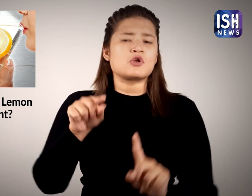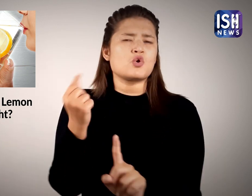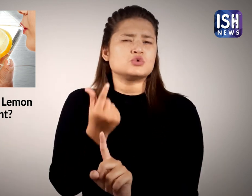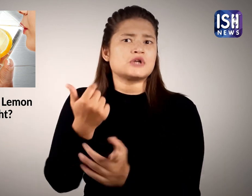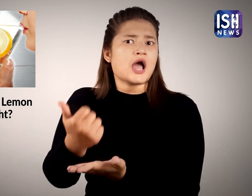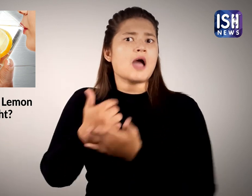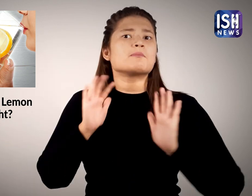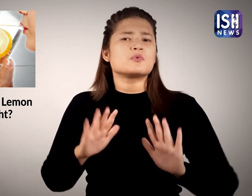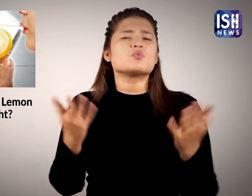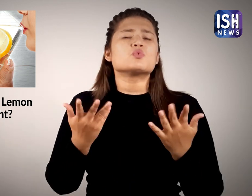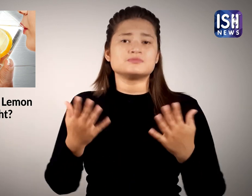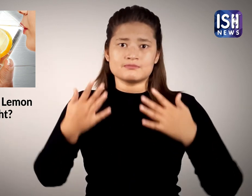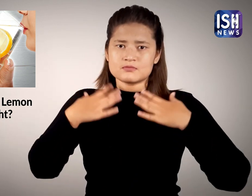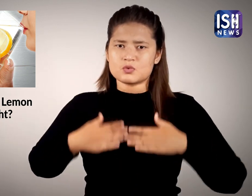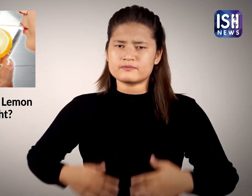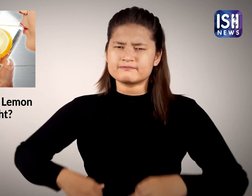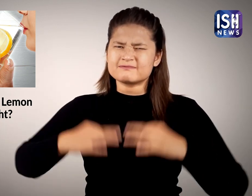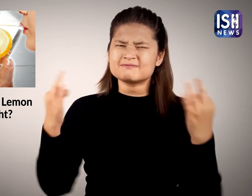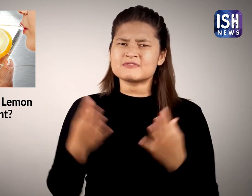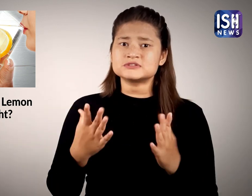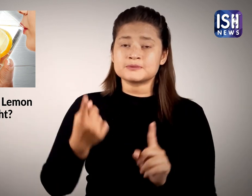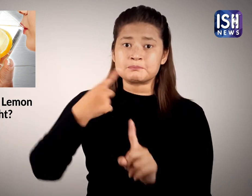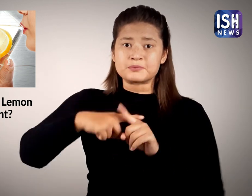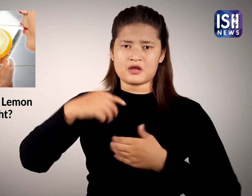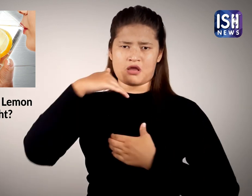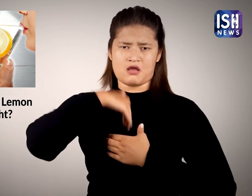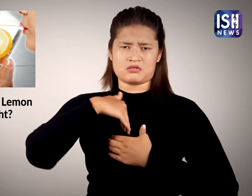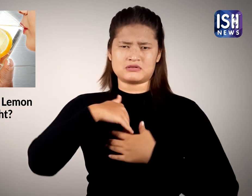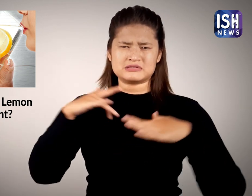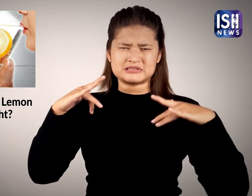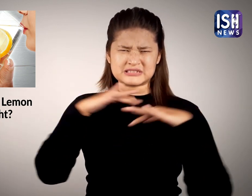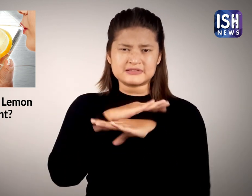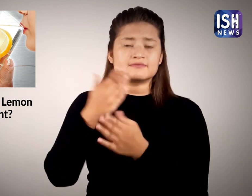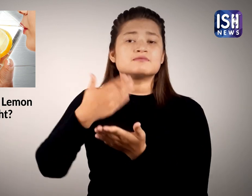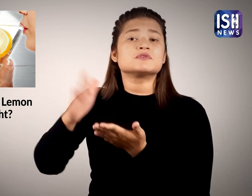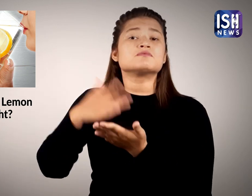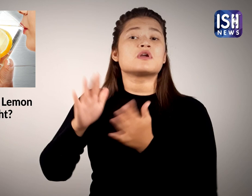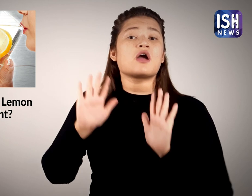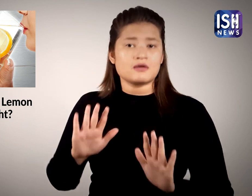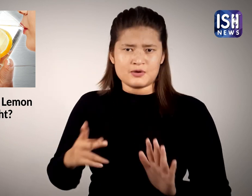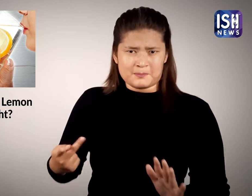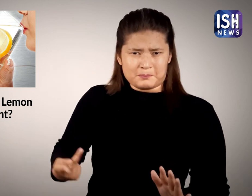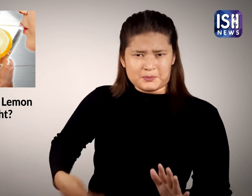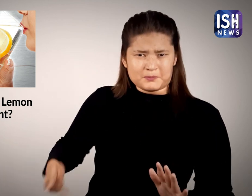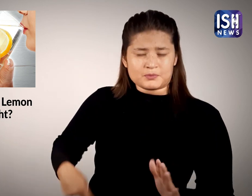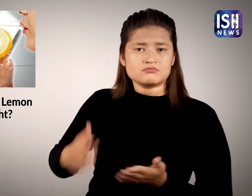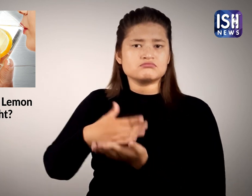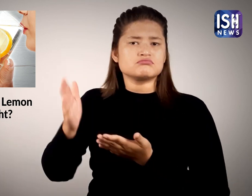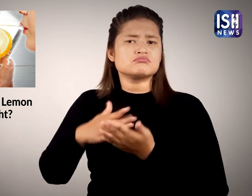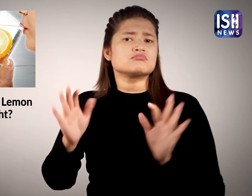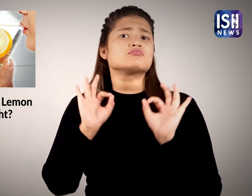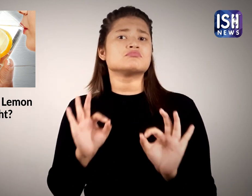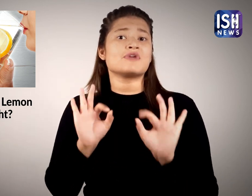It can refresh the body, remove toxins and help in bowel movement.